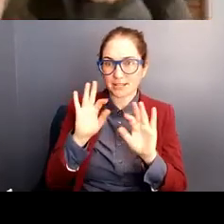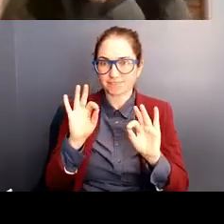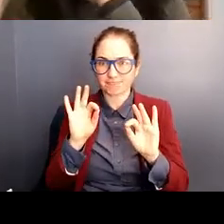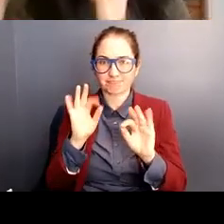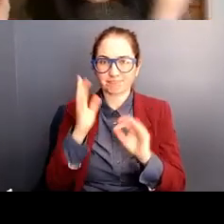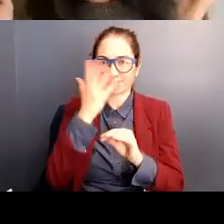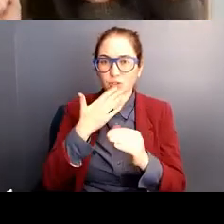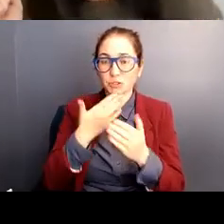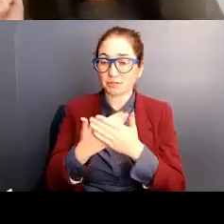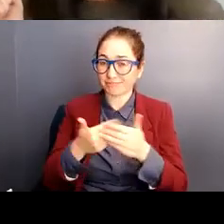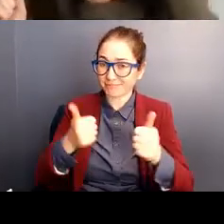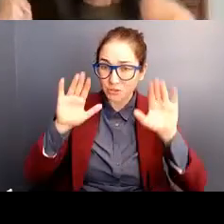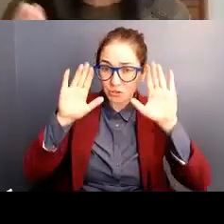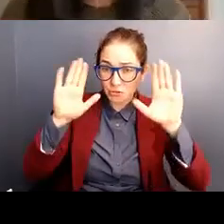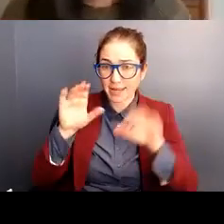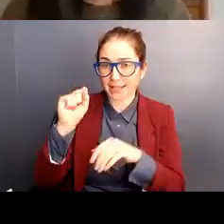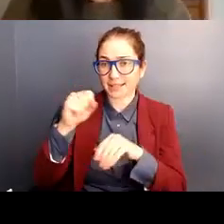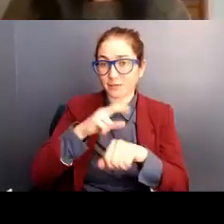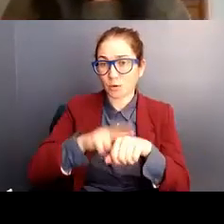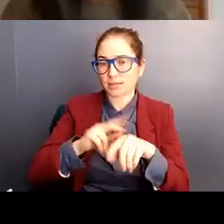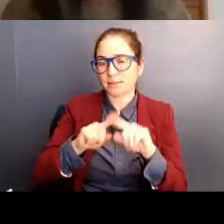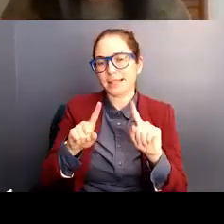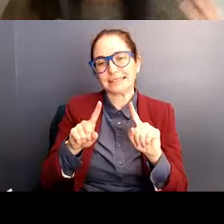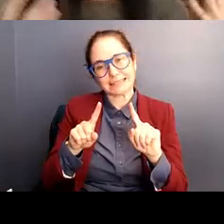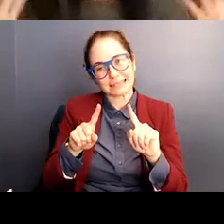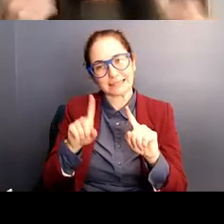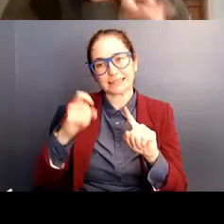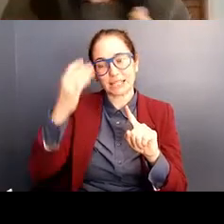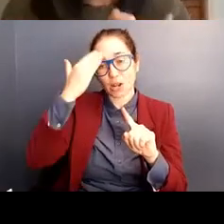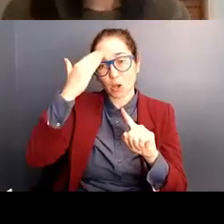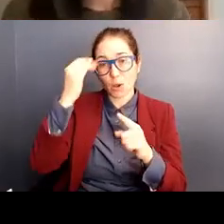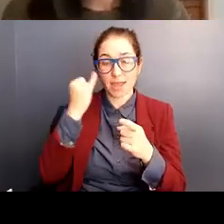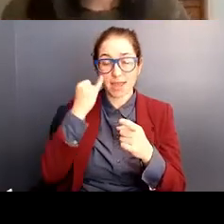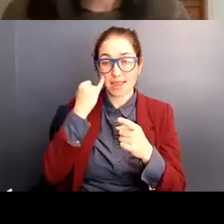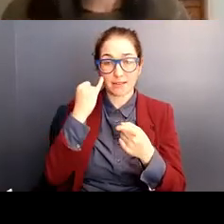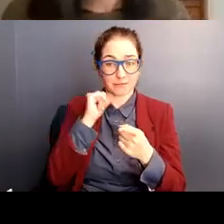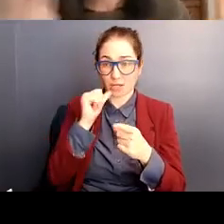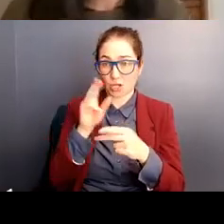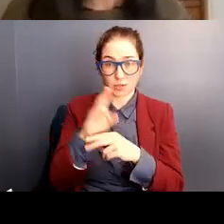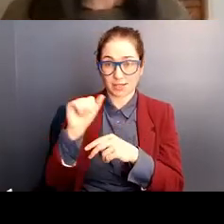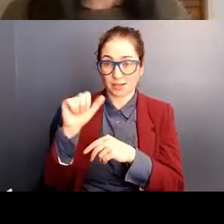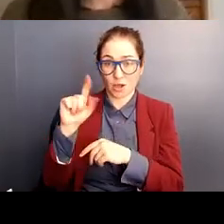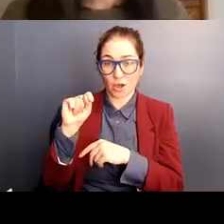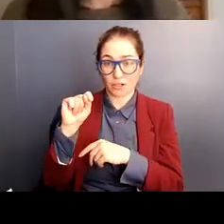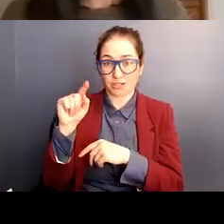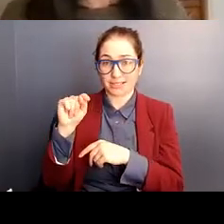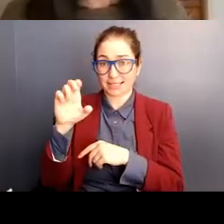And that's great to do that. But be ware that if -- one, if you're not using alt text, a blind person's going to totally miss